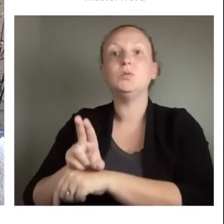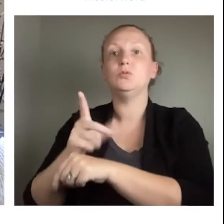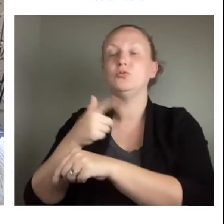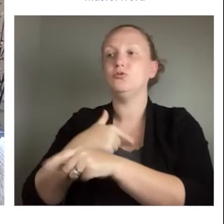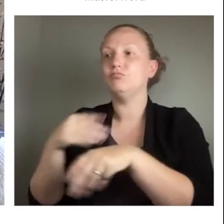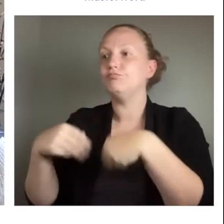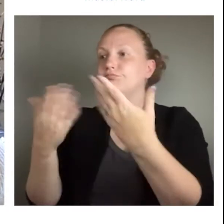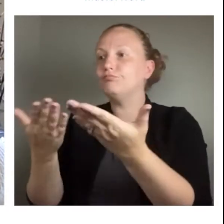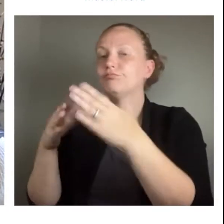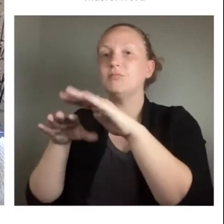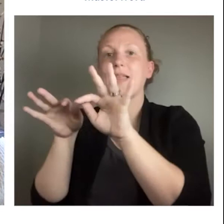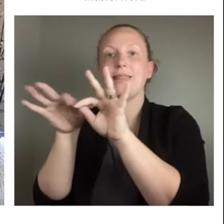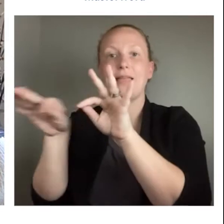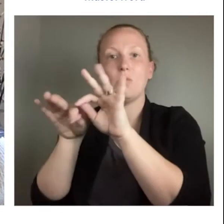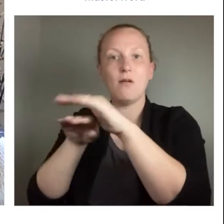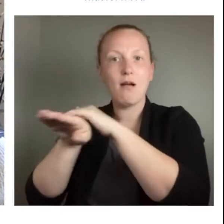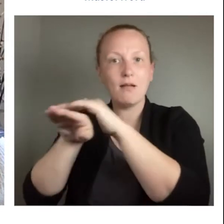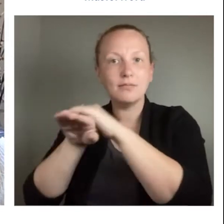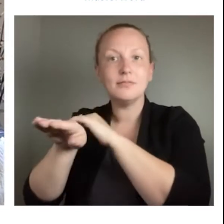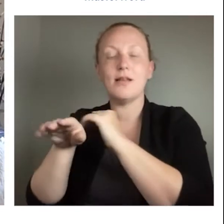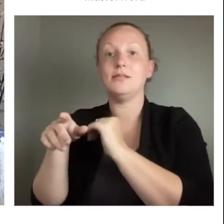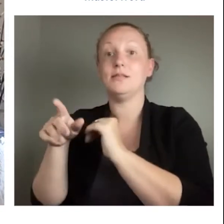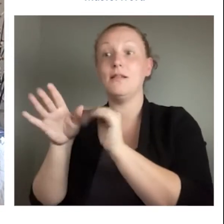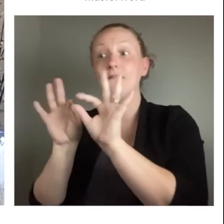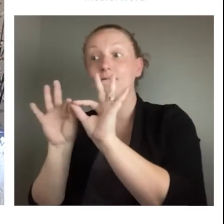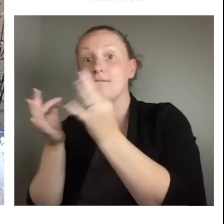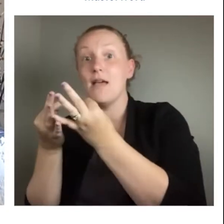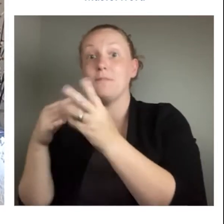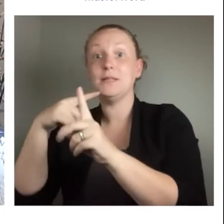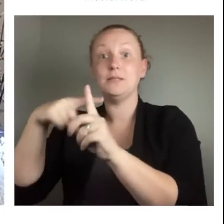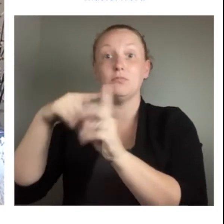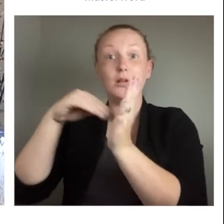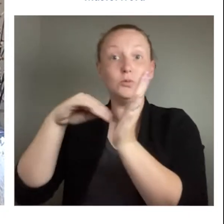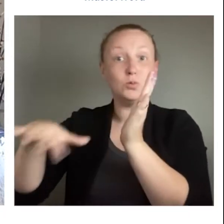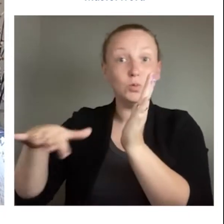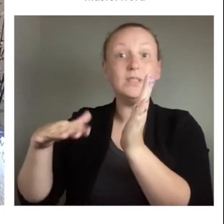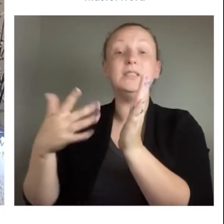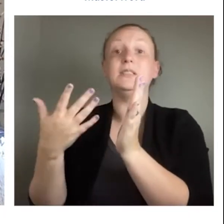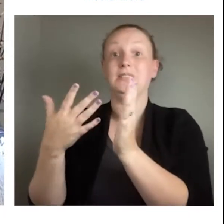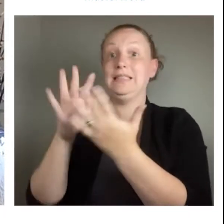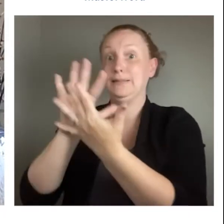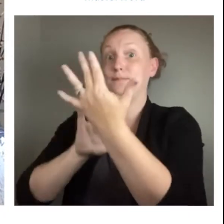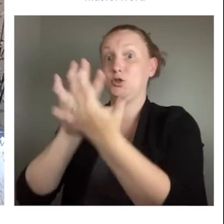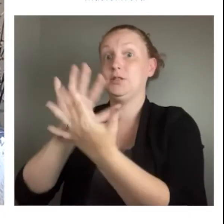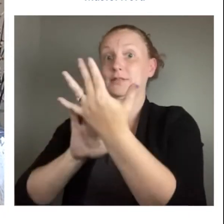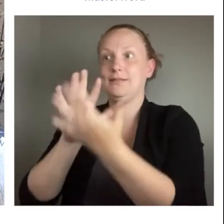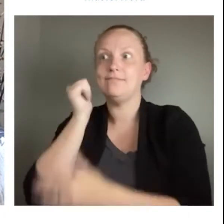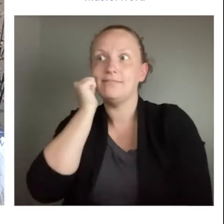students and families on a daily basis and in person. So all of the sudden COVID hit.